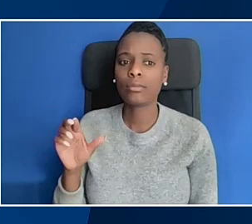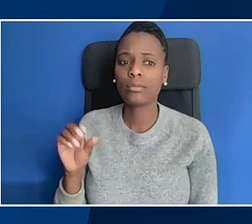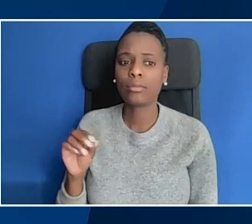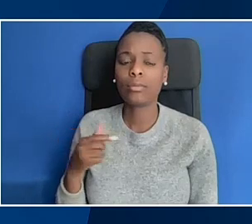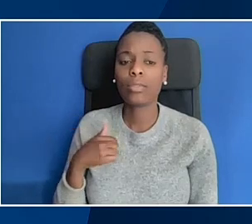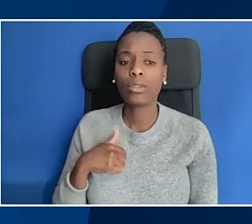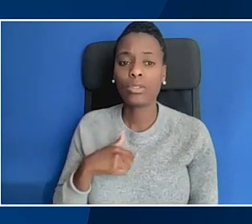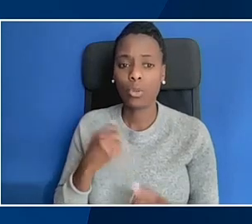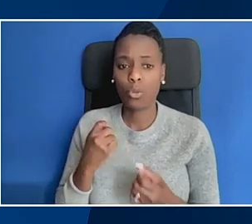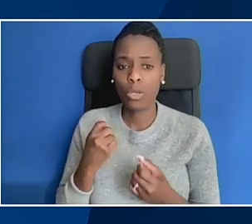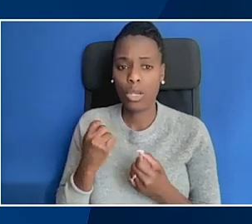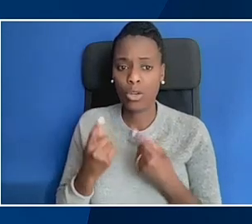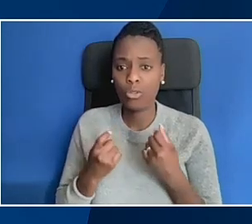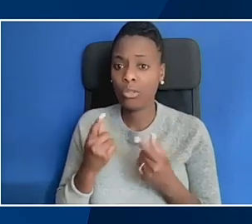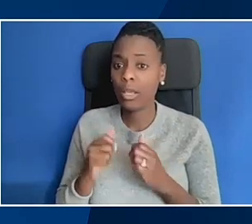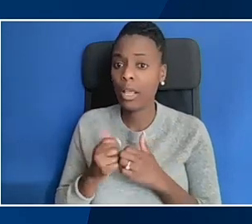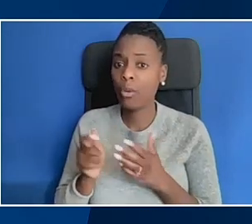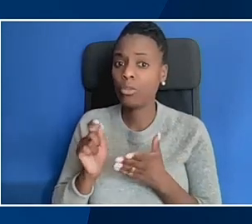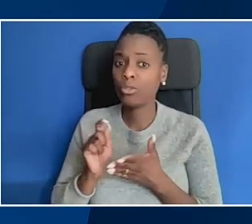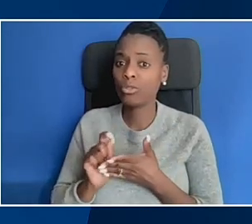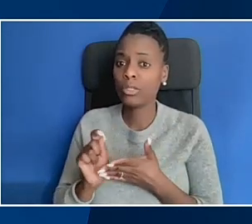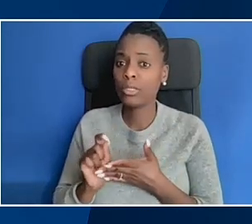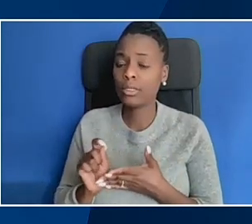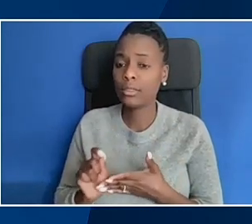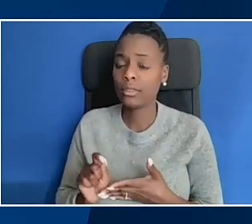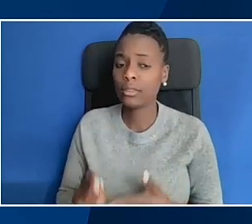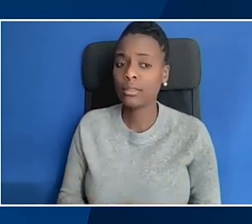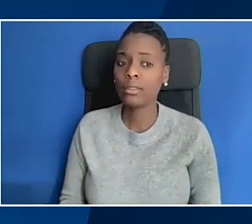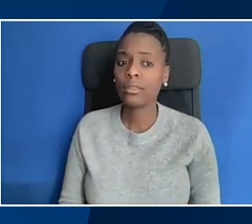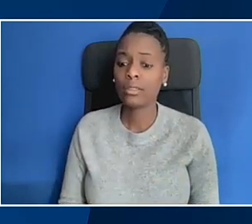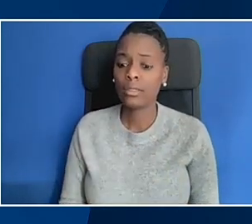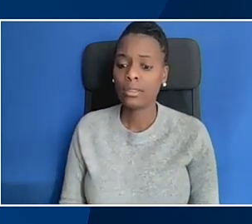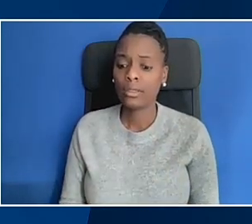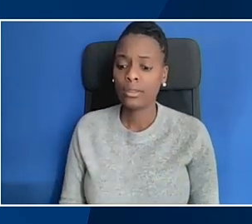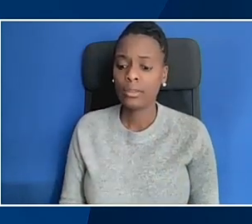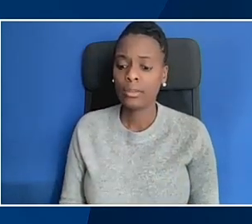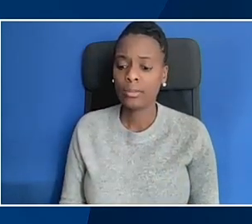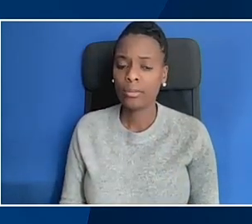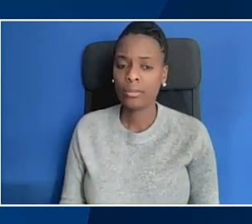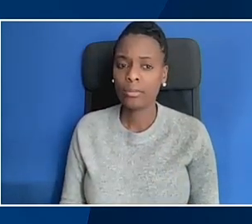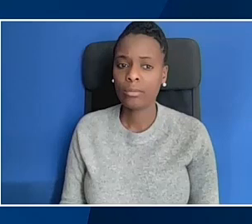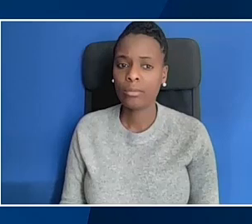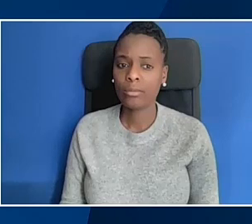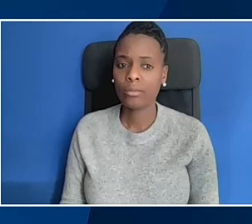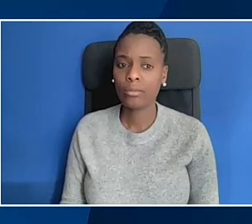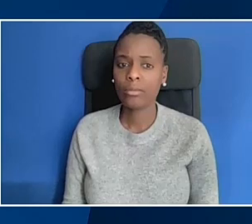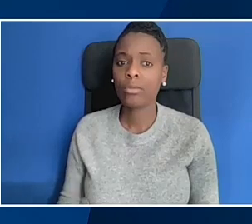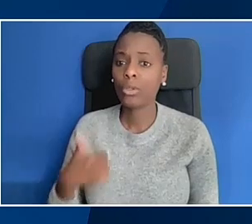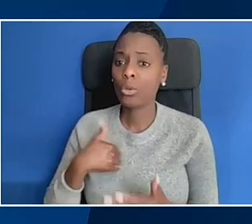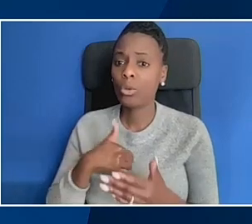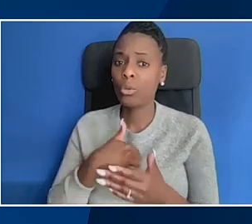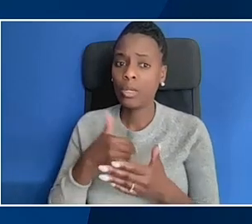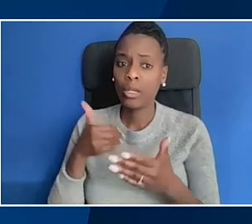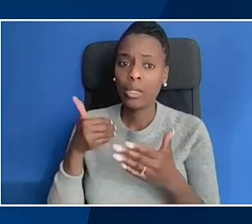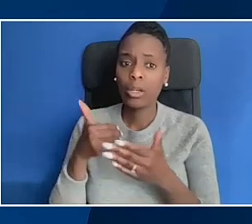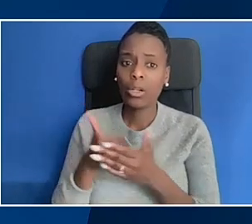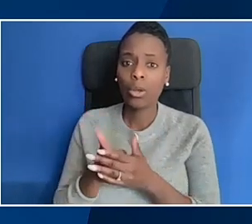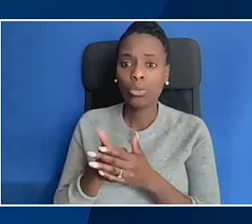and we're not too far from the ground. A lot of us are still on the ground. A lot of us are very active on our